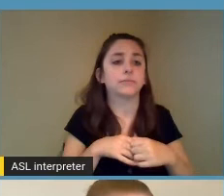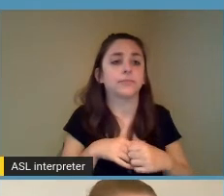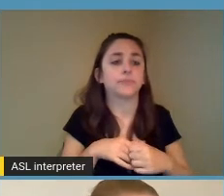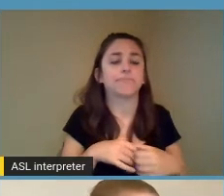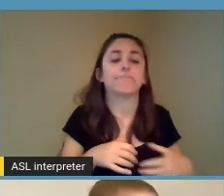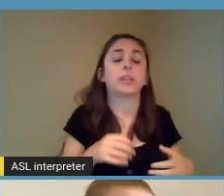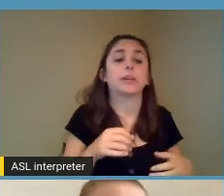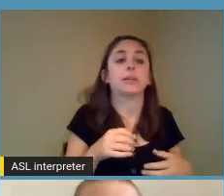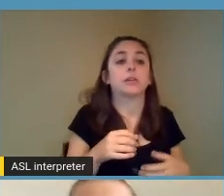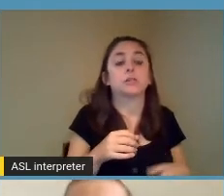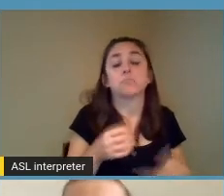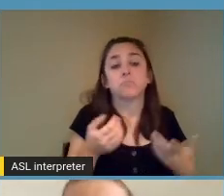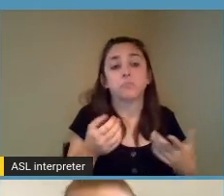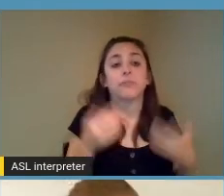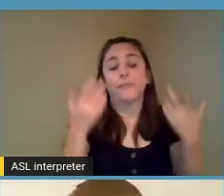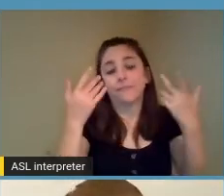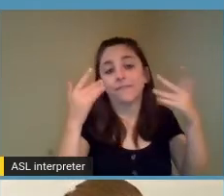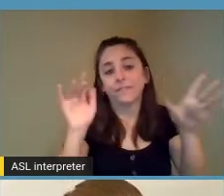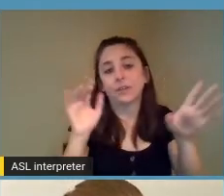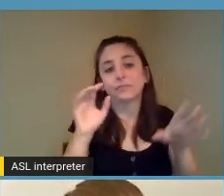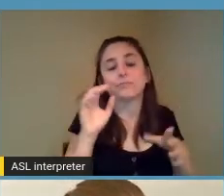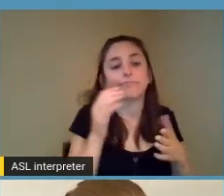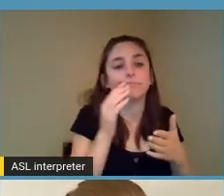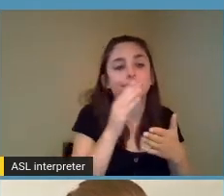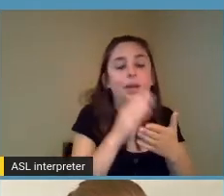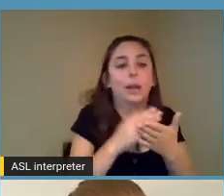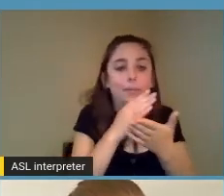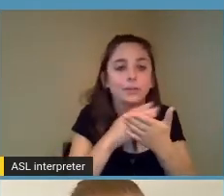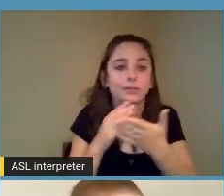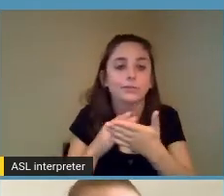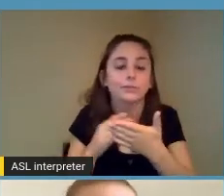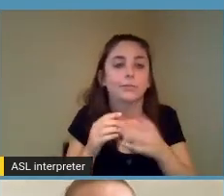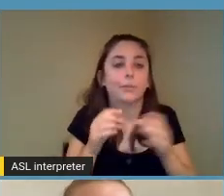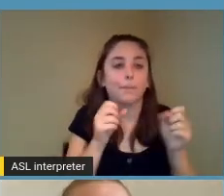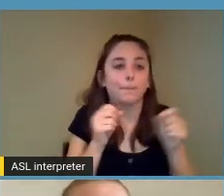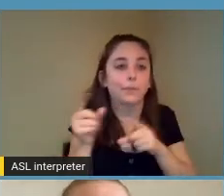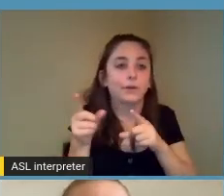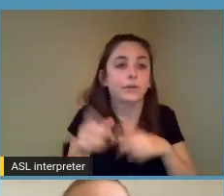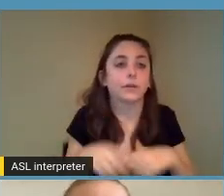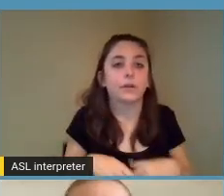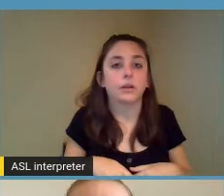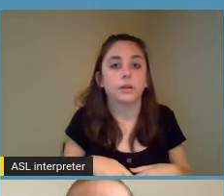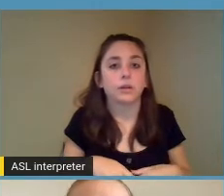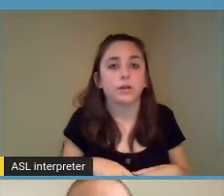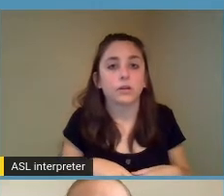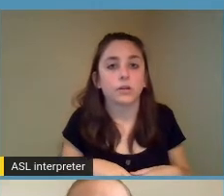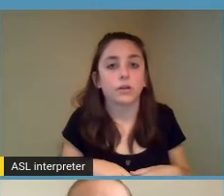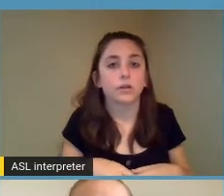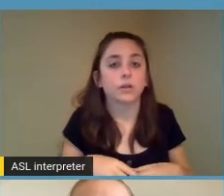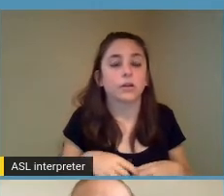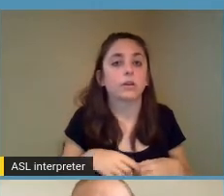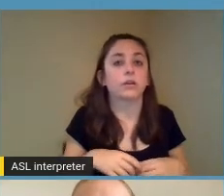is already out, so the podcast articulated. Now, Descript is really, really, really good